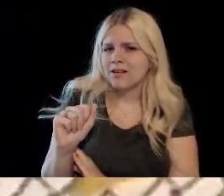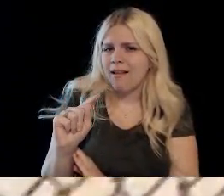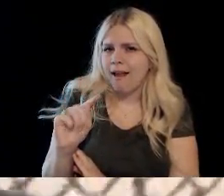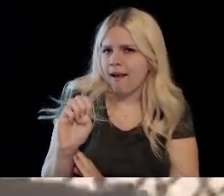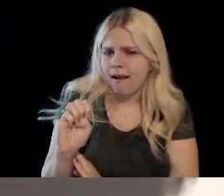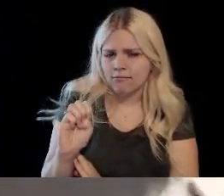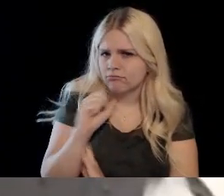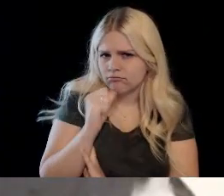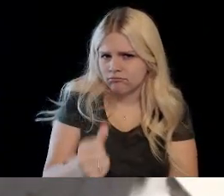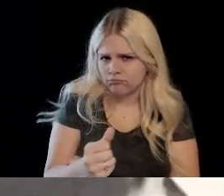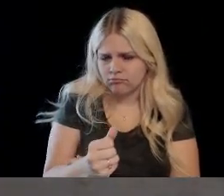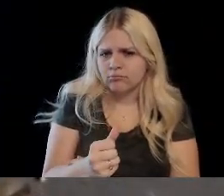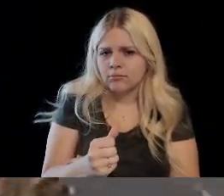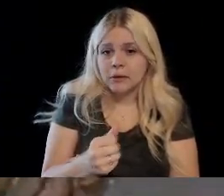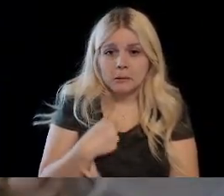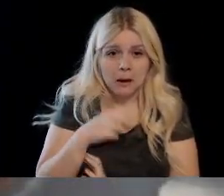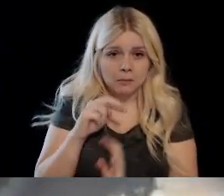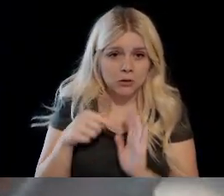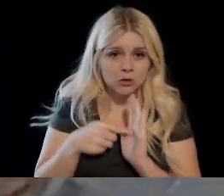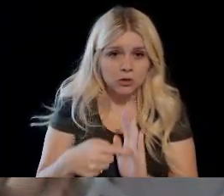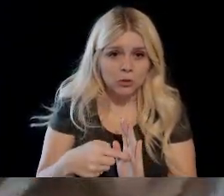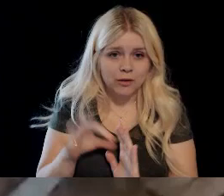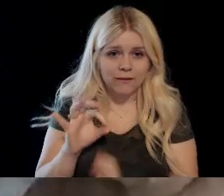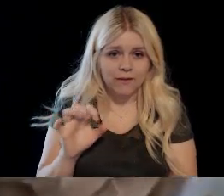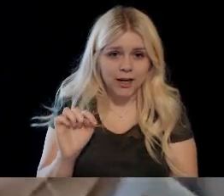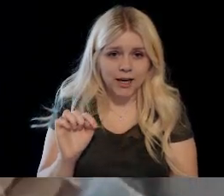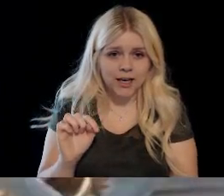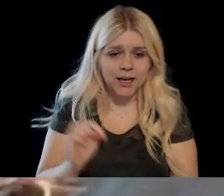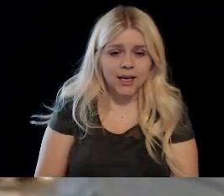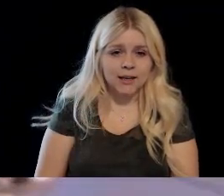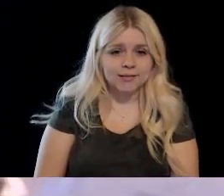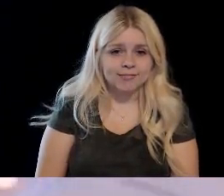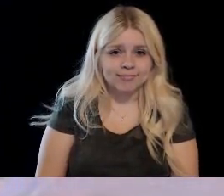feet if we can. Joanne: Busy.